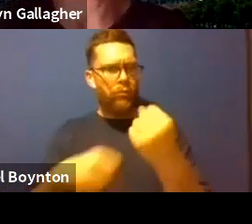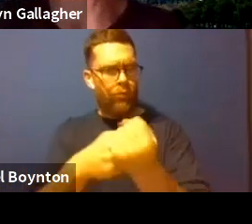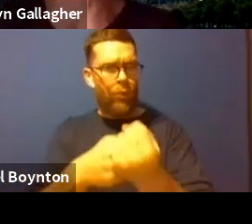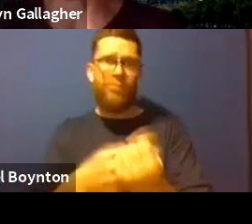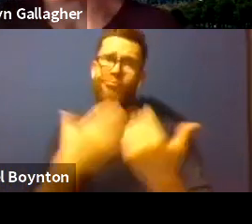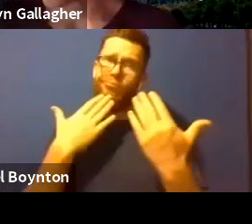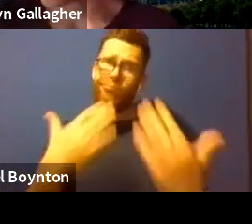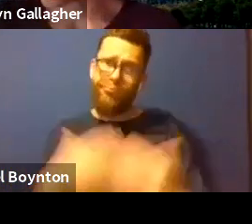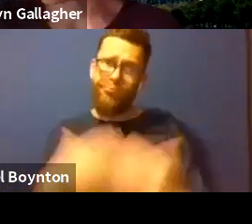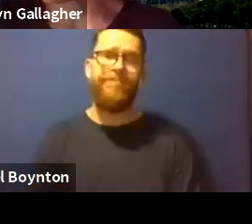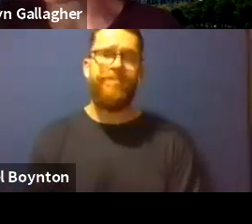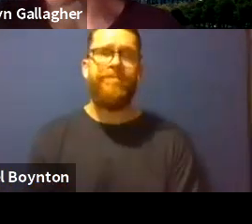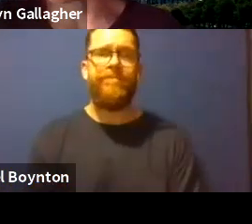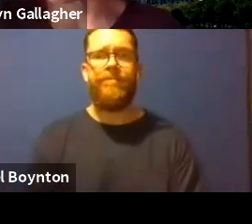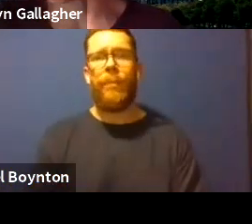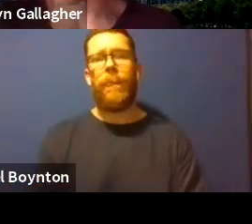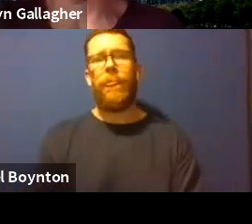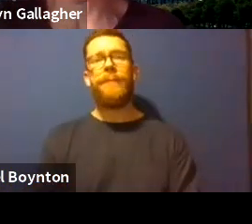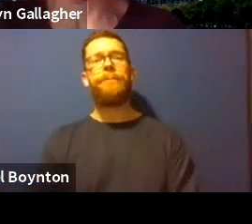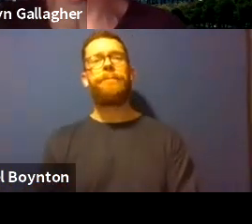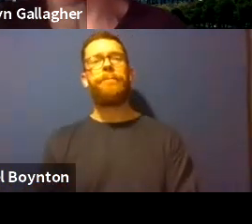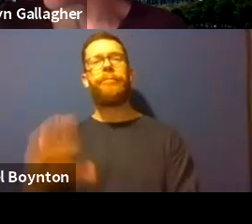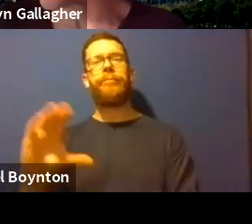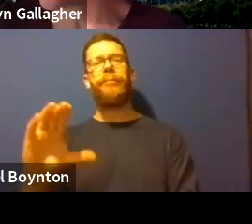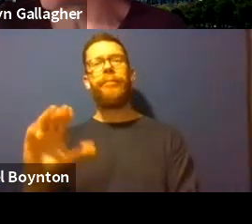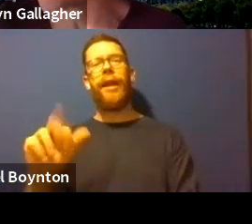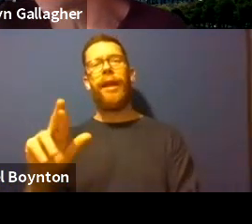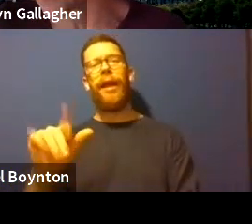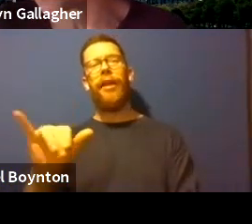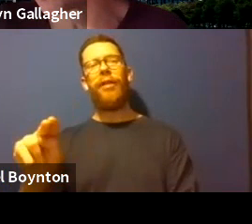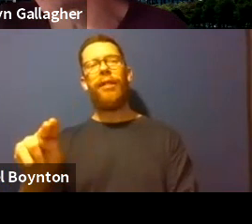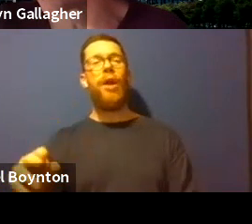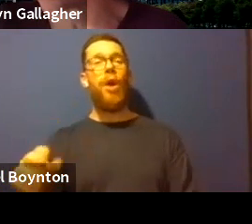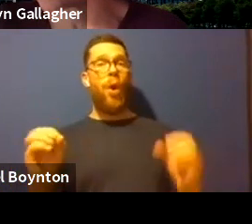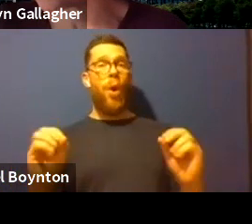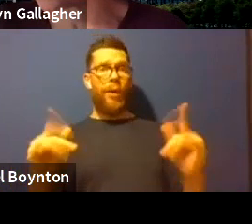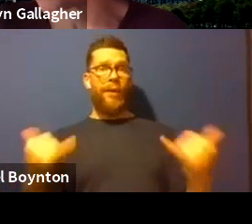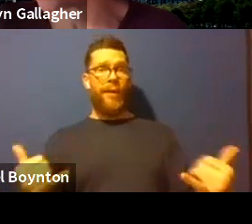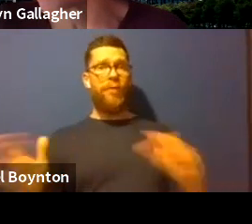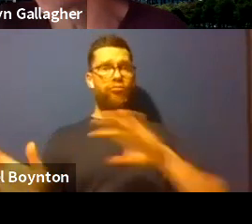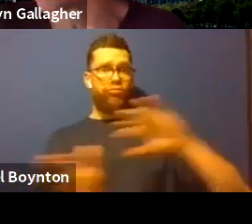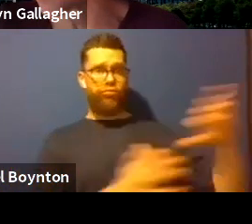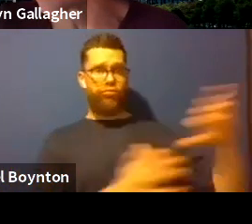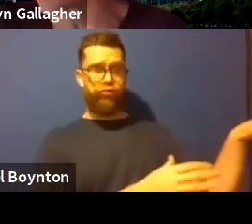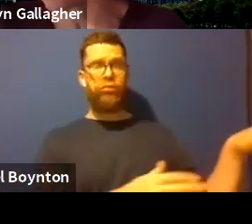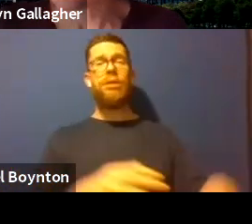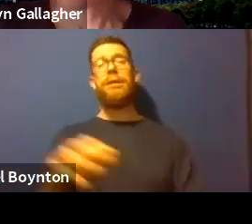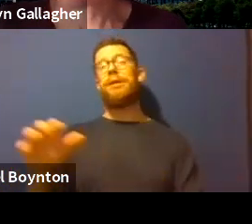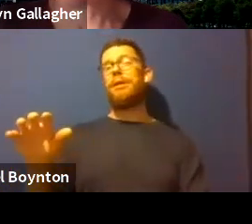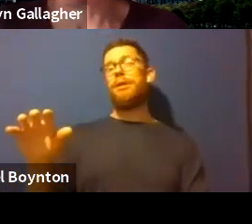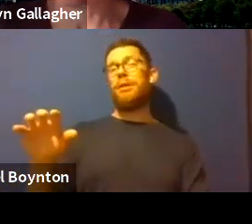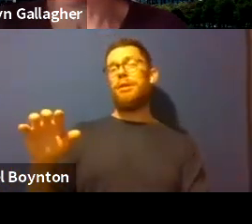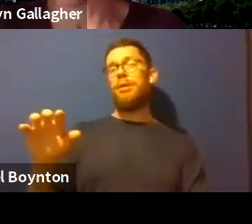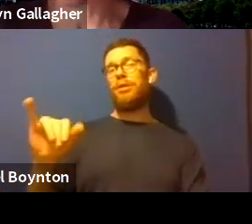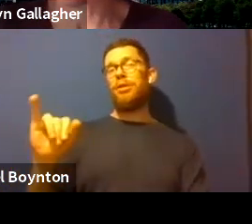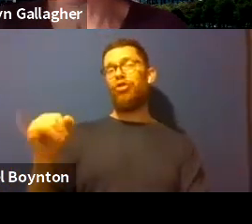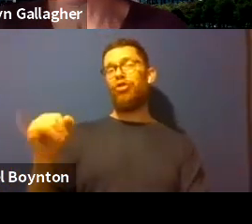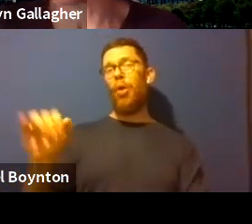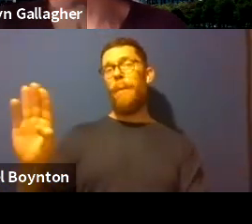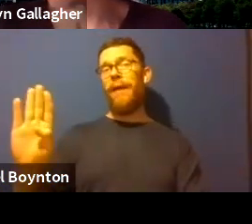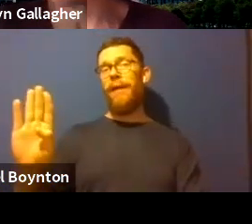Carolyn Gallagher: Thanks. I'm going to move on. Dr. By and I'm going to turn it over to you for discussion on the continuation of the hybrid model through December 23 2020